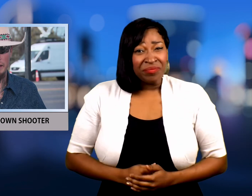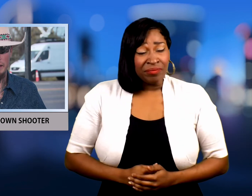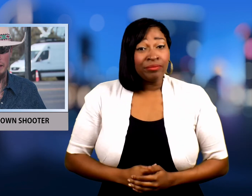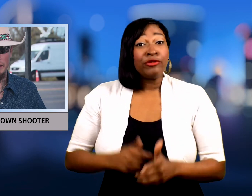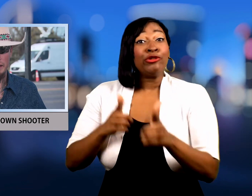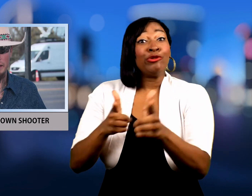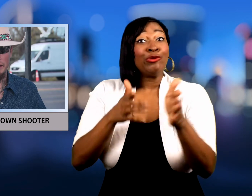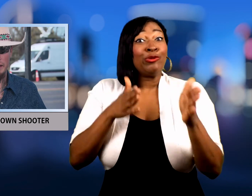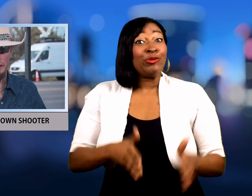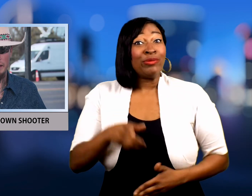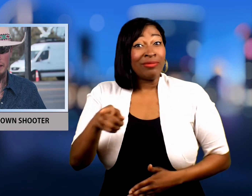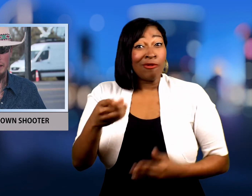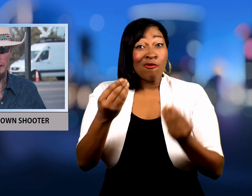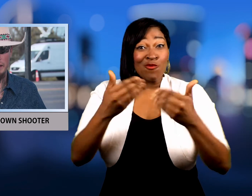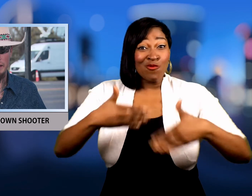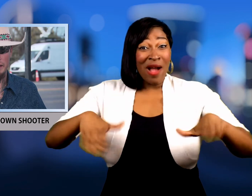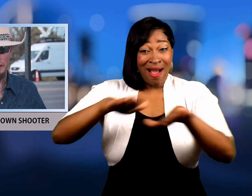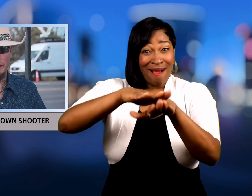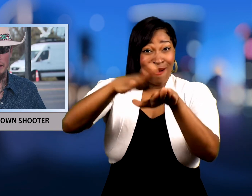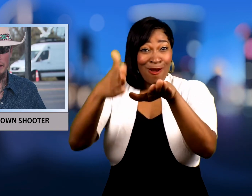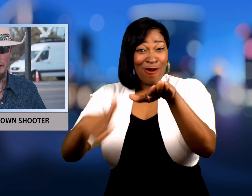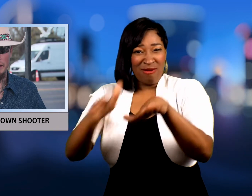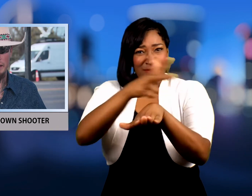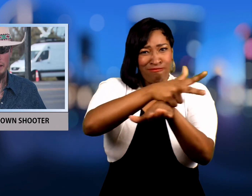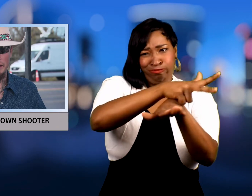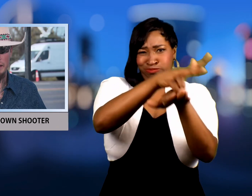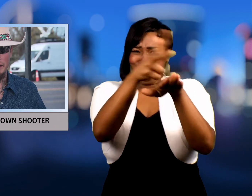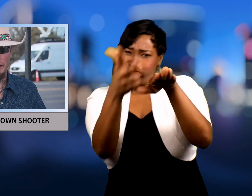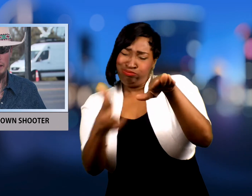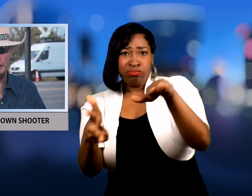The shooter eventually wrecked his car in a ditch.